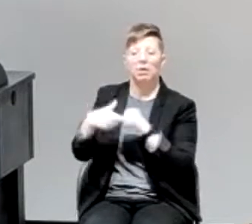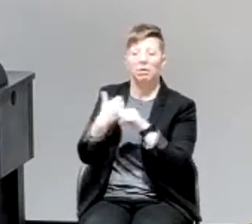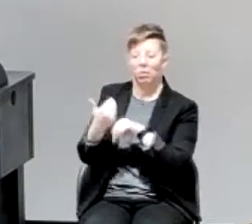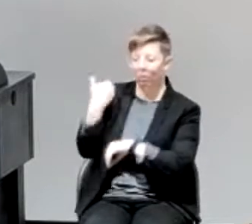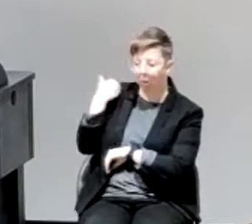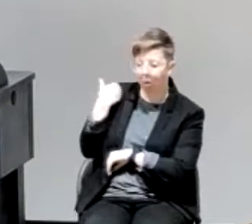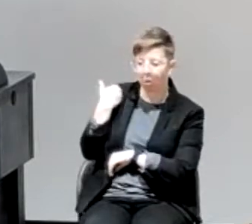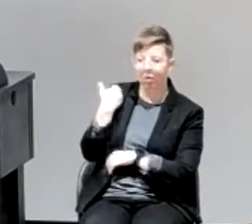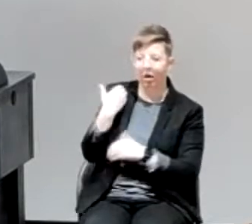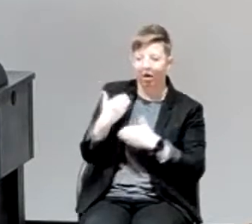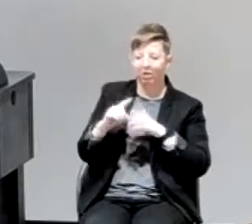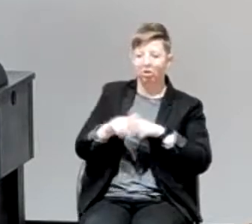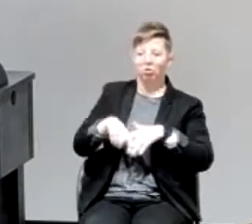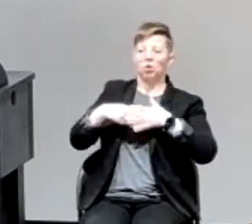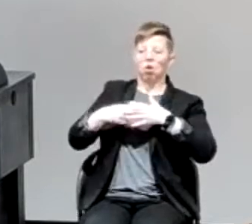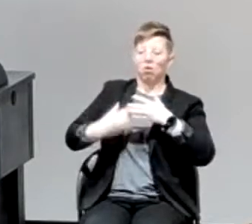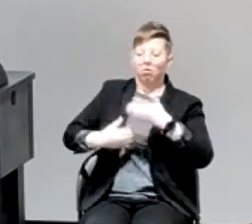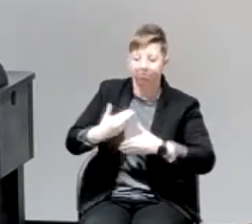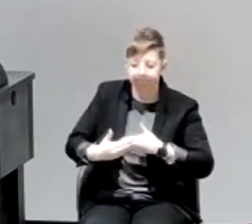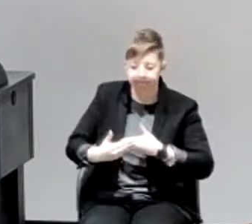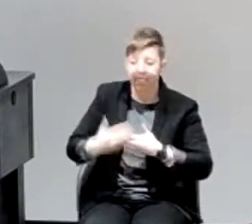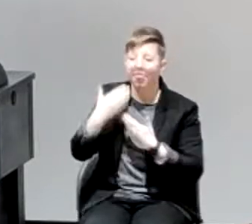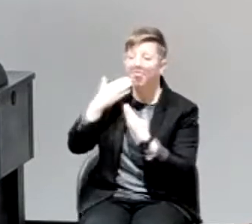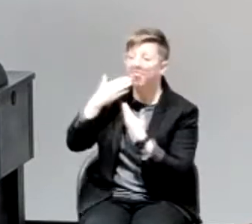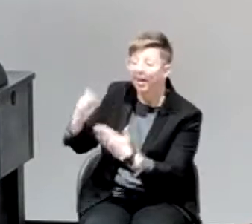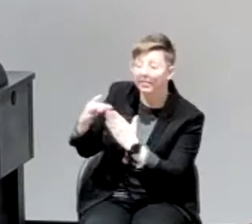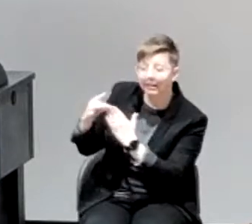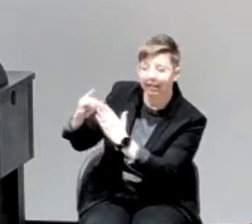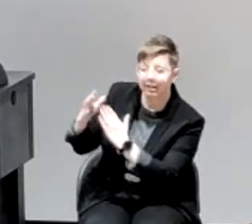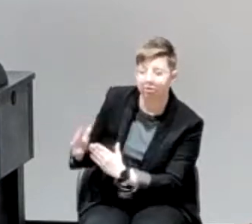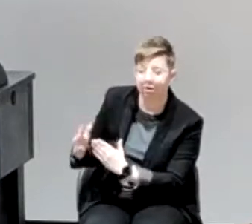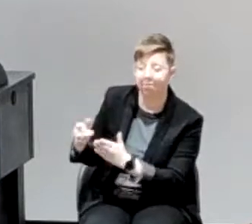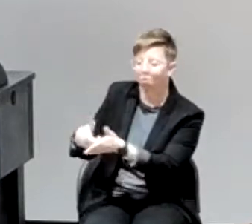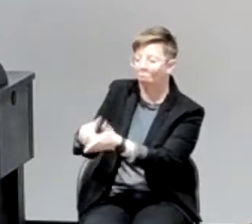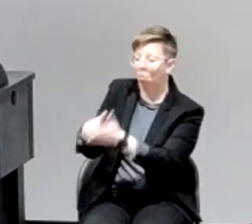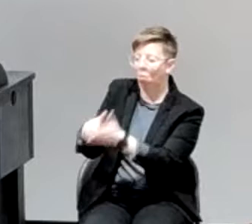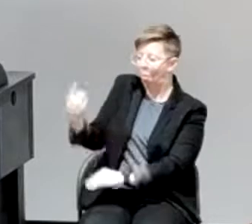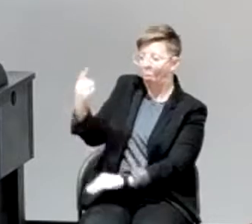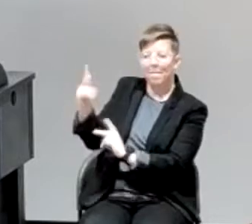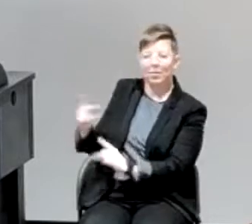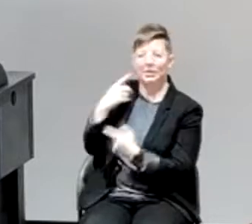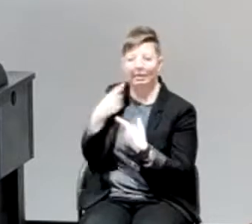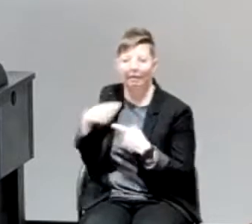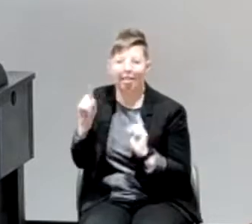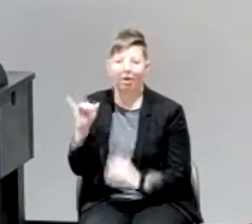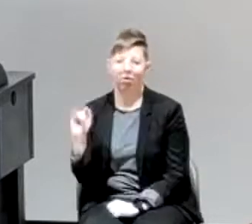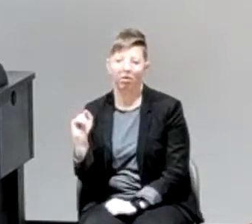I'm not particularly smart but that sounds look a whole locality of knowledge needs to go into that stuff. Here is where we sit.